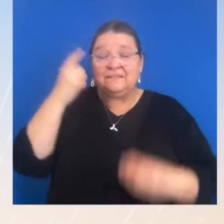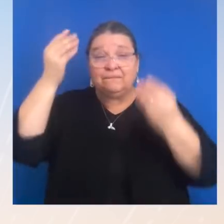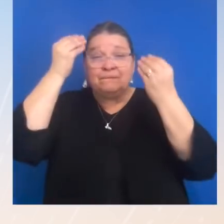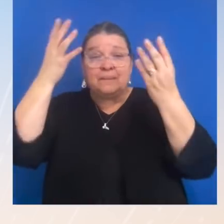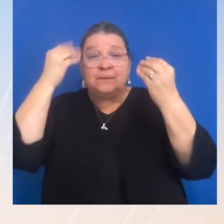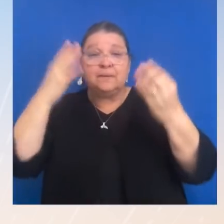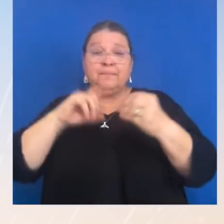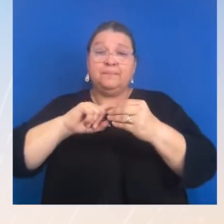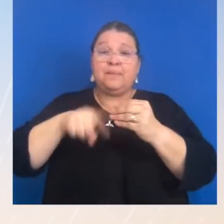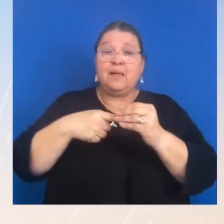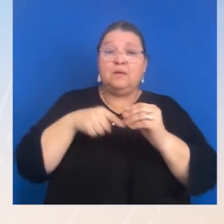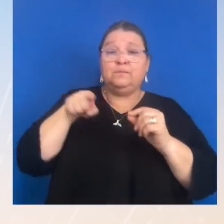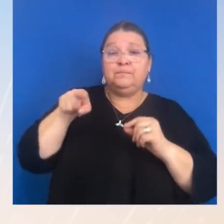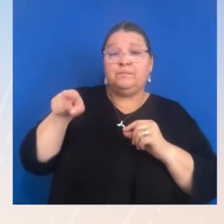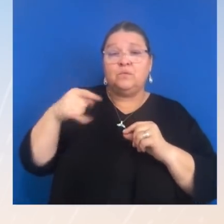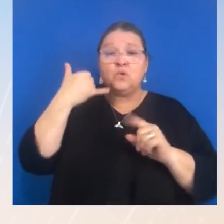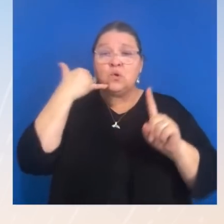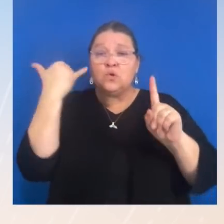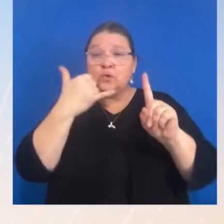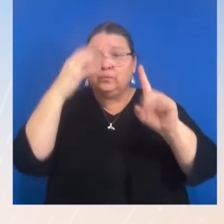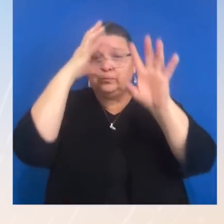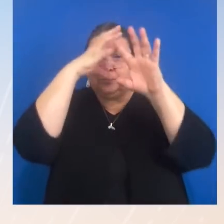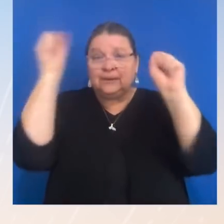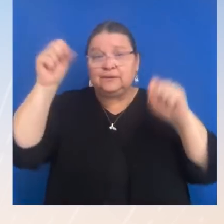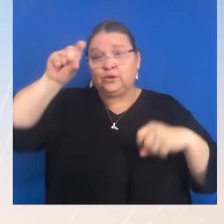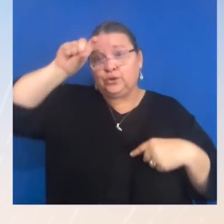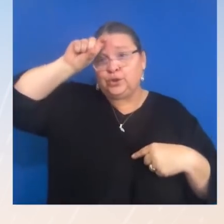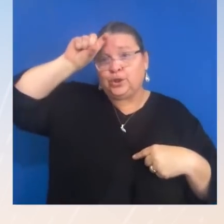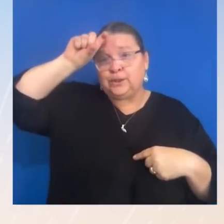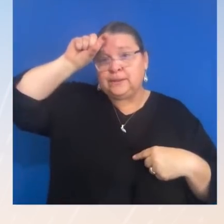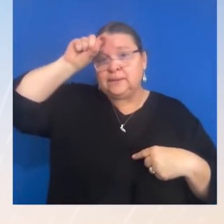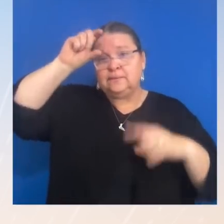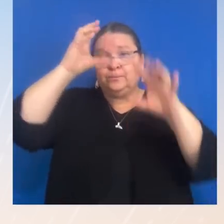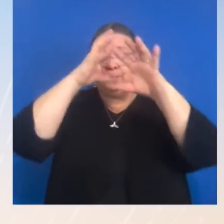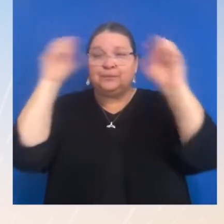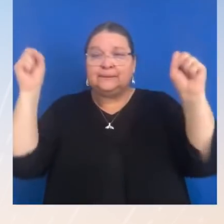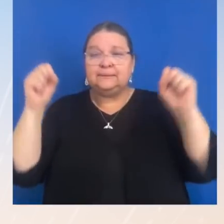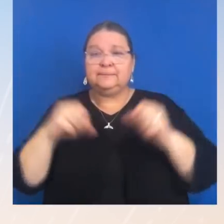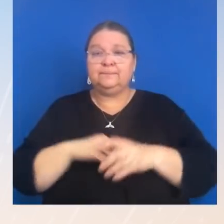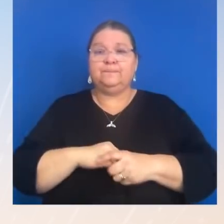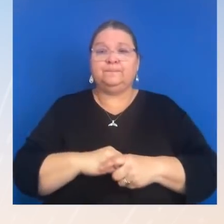"Turkey's effort[s] to support a diplomatic resolution…" How would you characterize the White House's role today